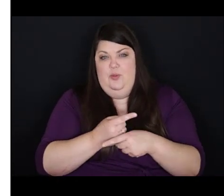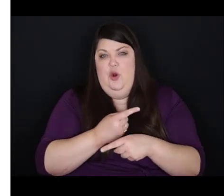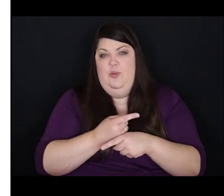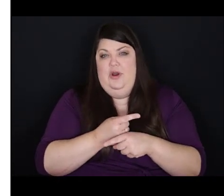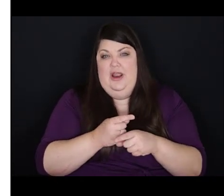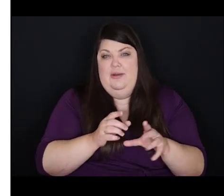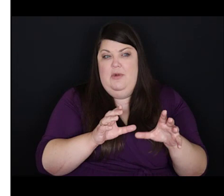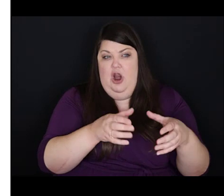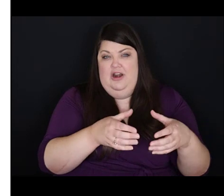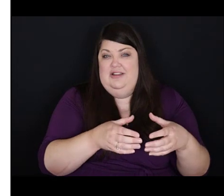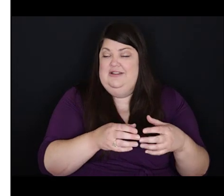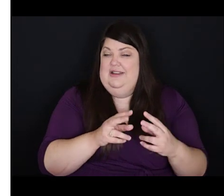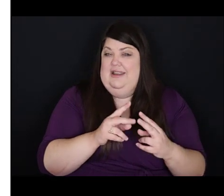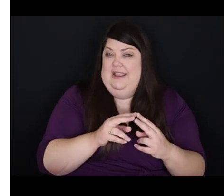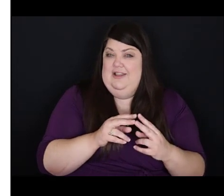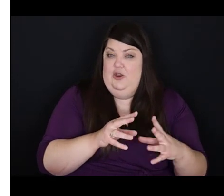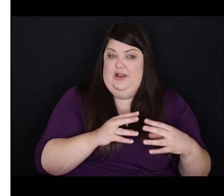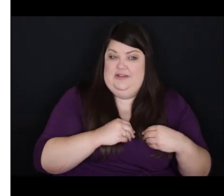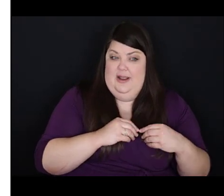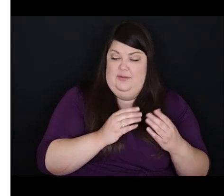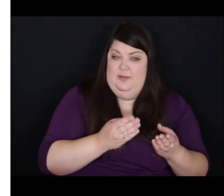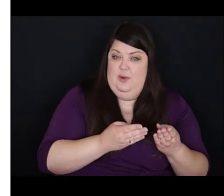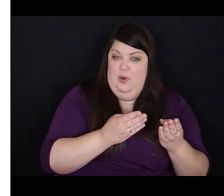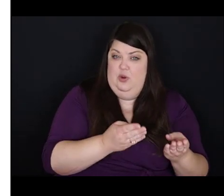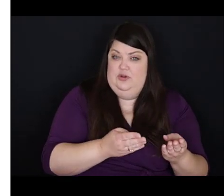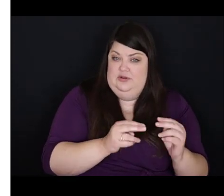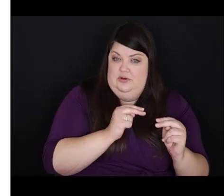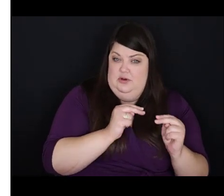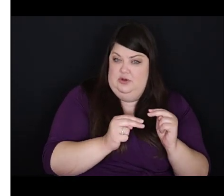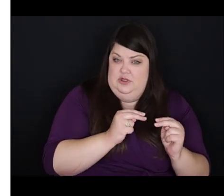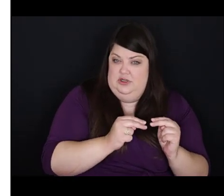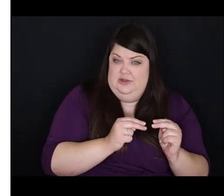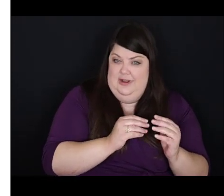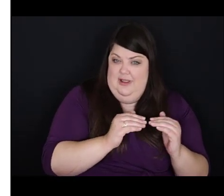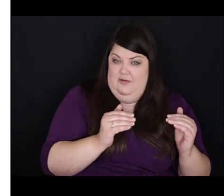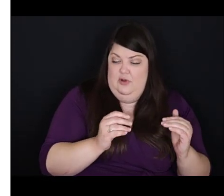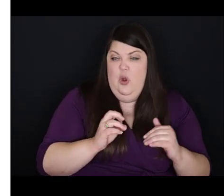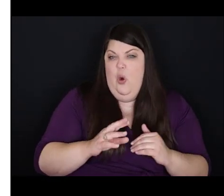proposed negotiated levels or request a meeting for further negotiations.